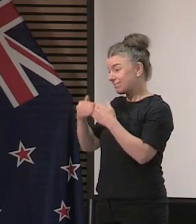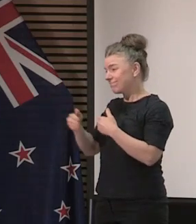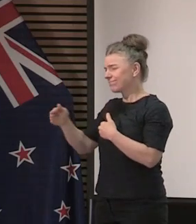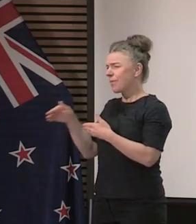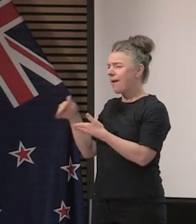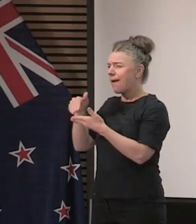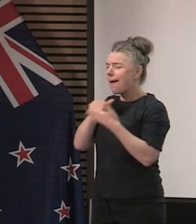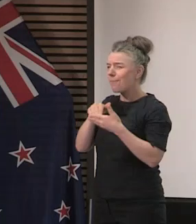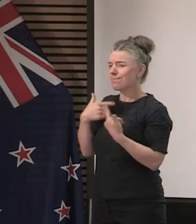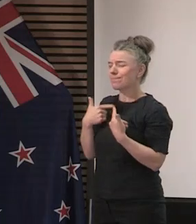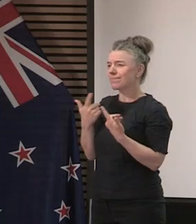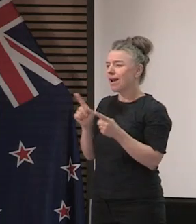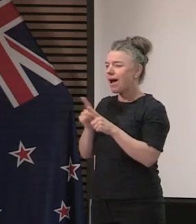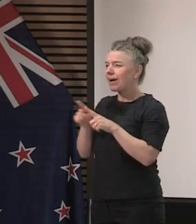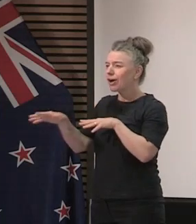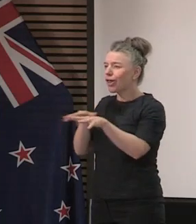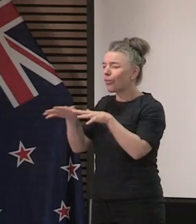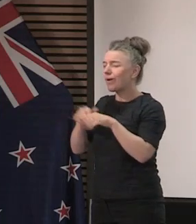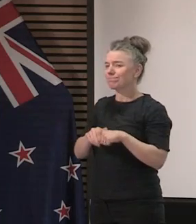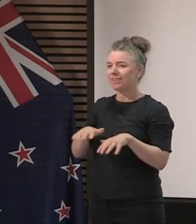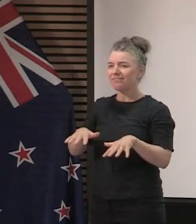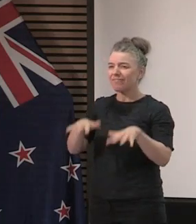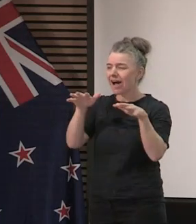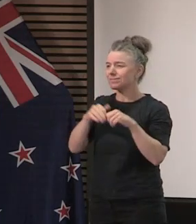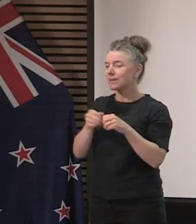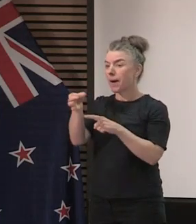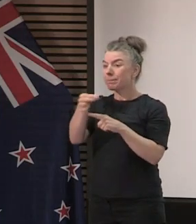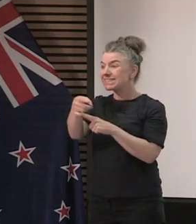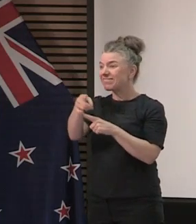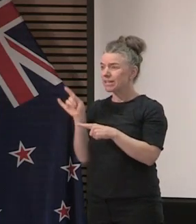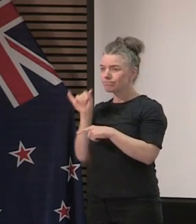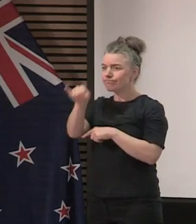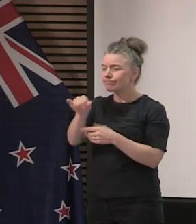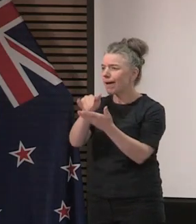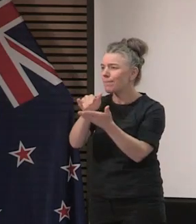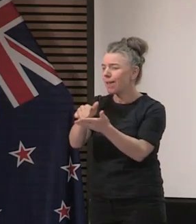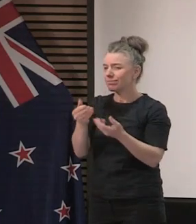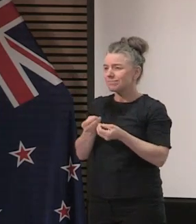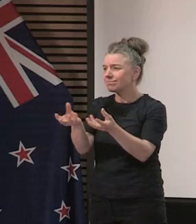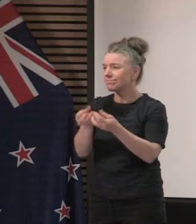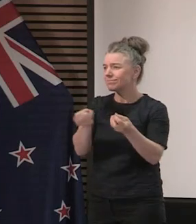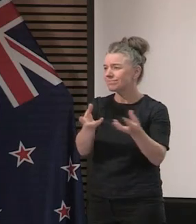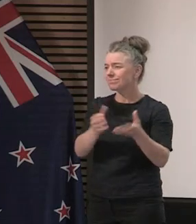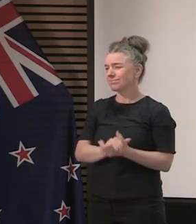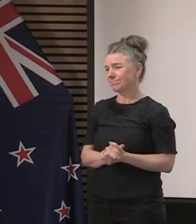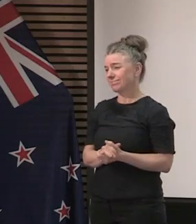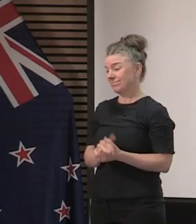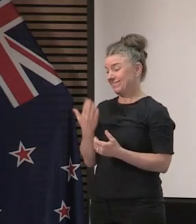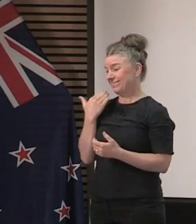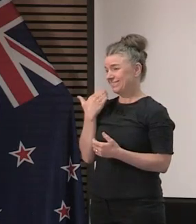Today I Want to Tack the New Zealand defence past, for all you do to keep us safe,